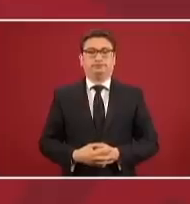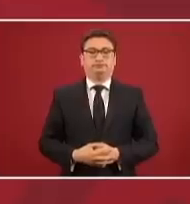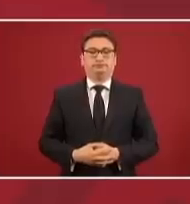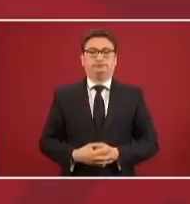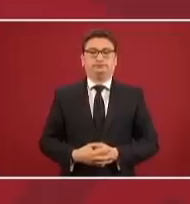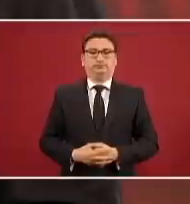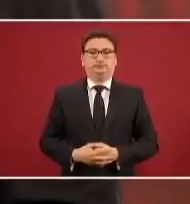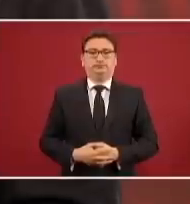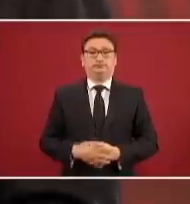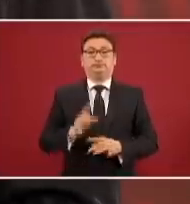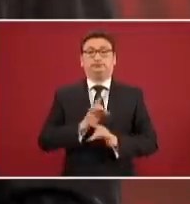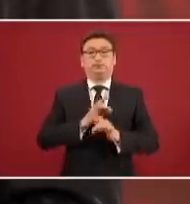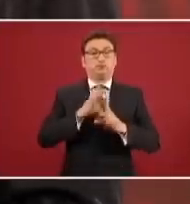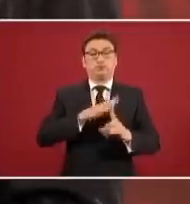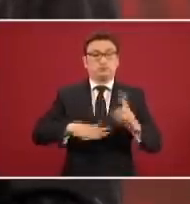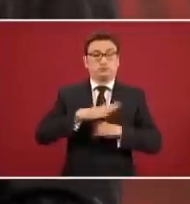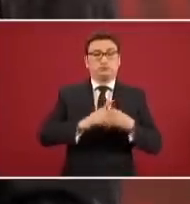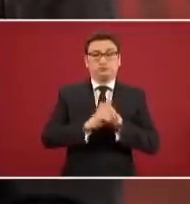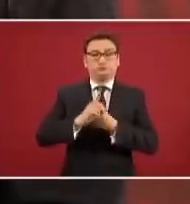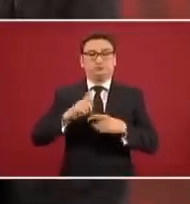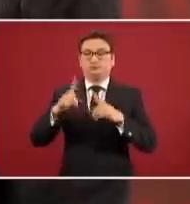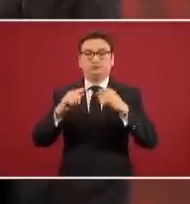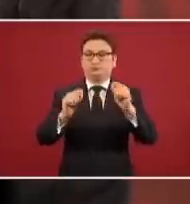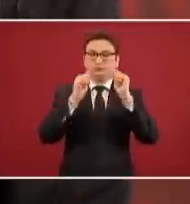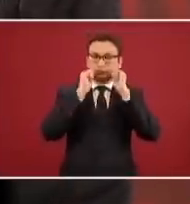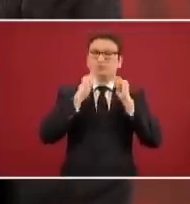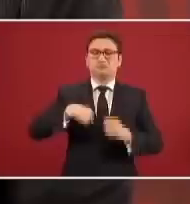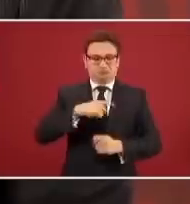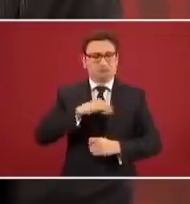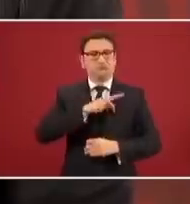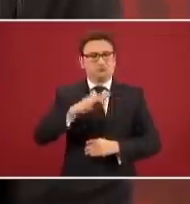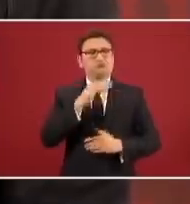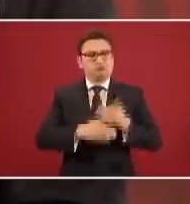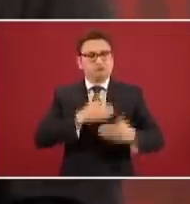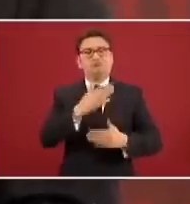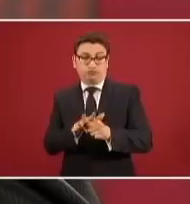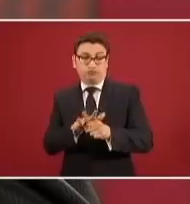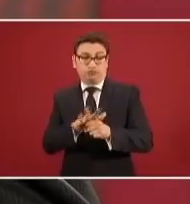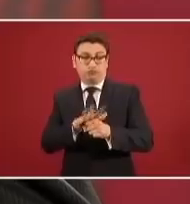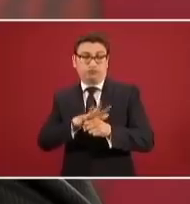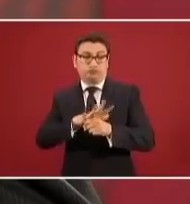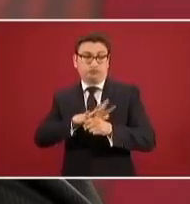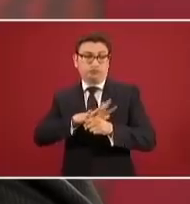and the sorrows let's get ahead